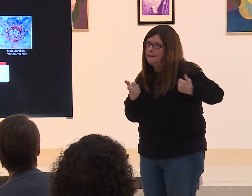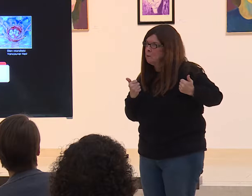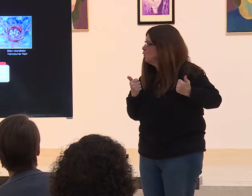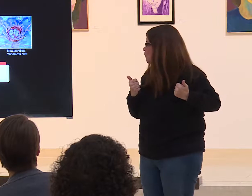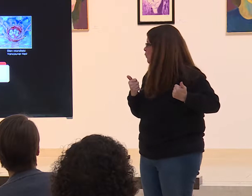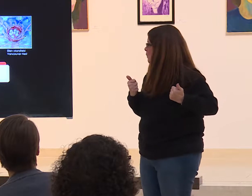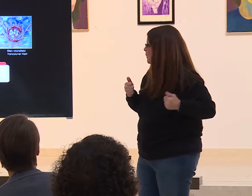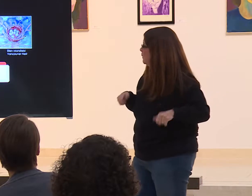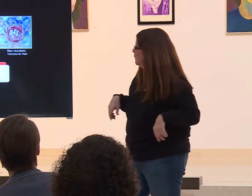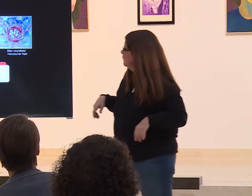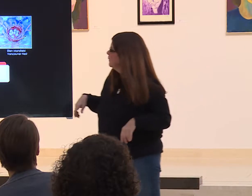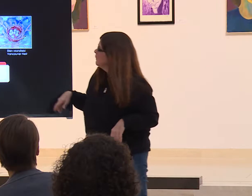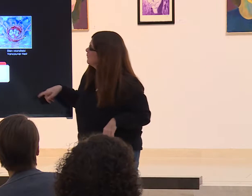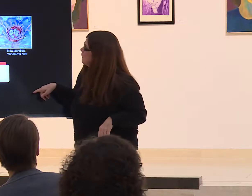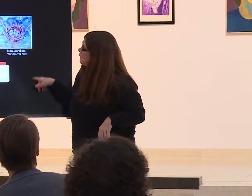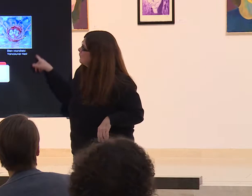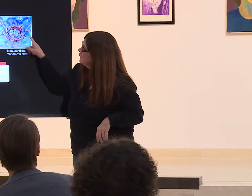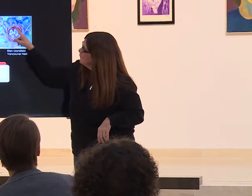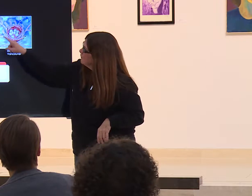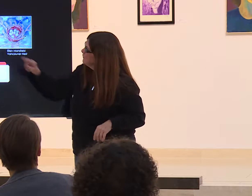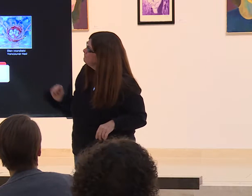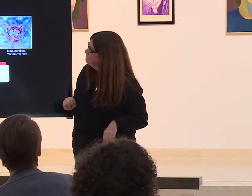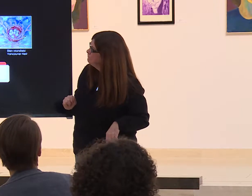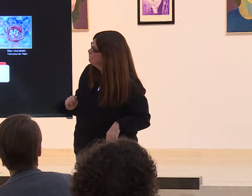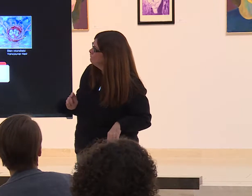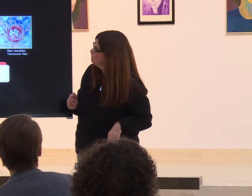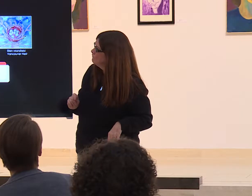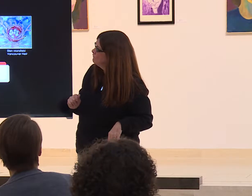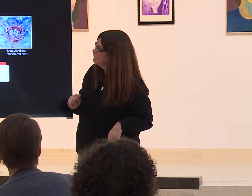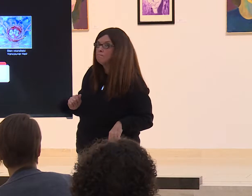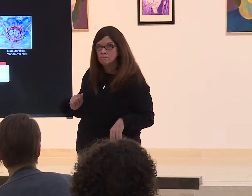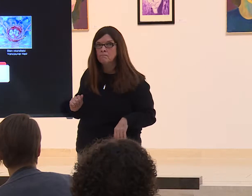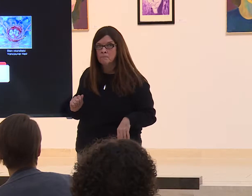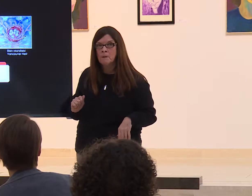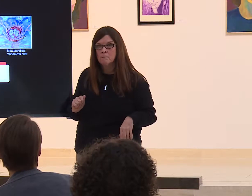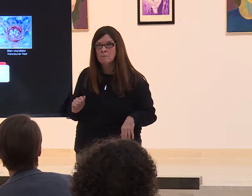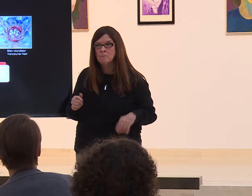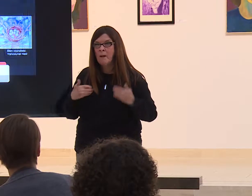the De'VIA Challenge works and the rules that we employ.